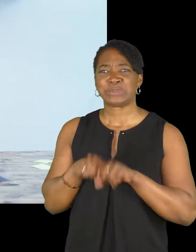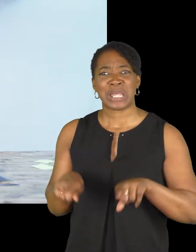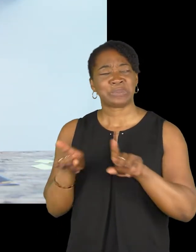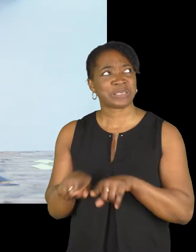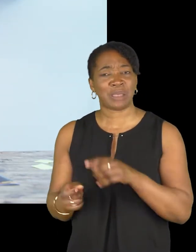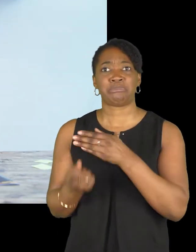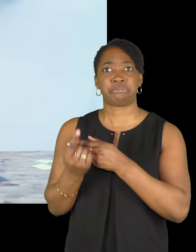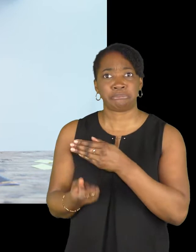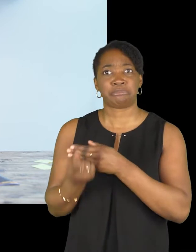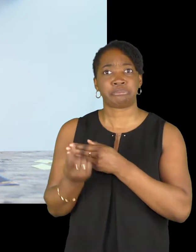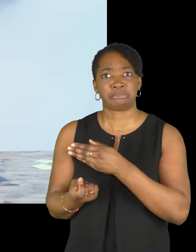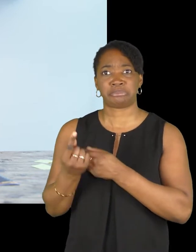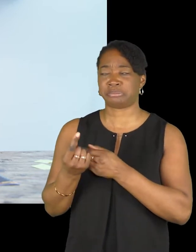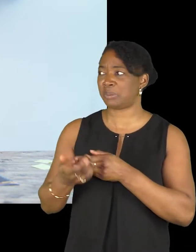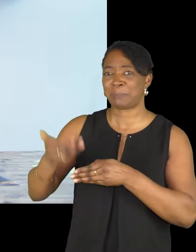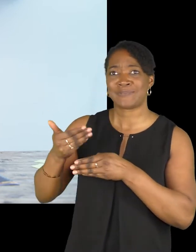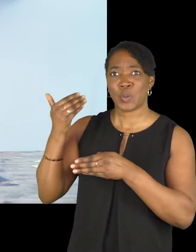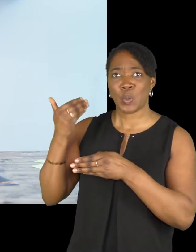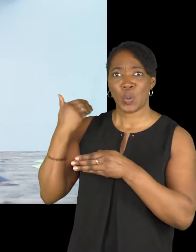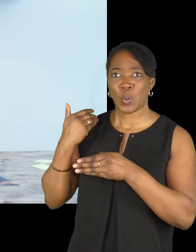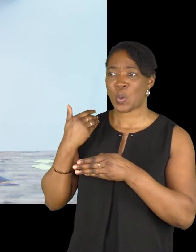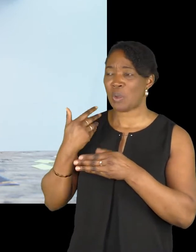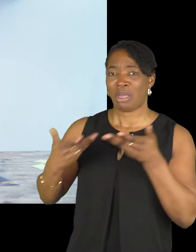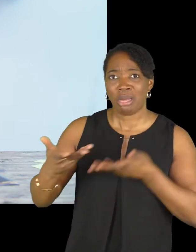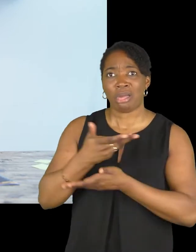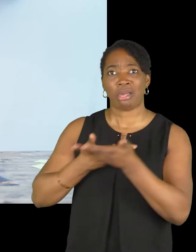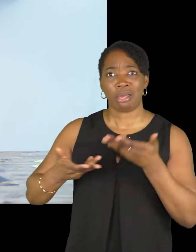and again, the same things that people said in the Black Arts Movement in the 70s, and 80s, and 90s